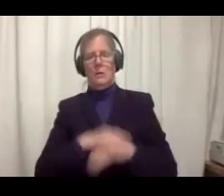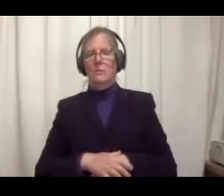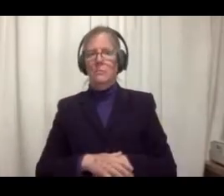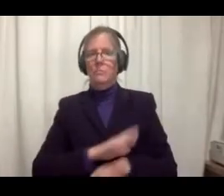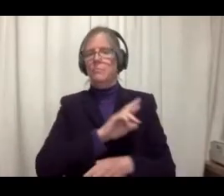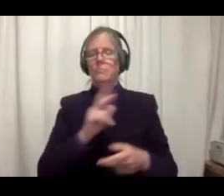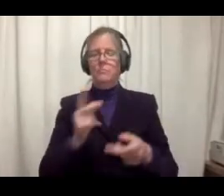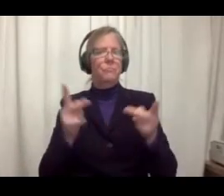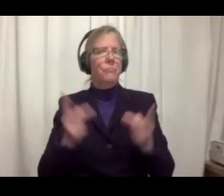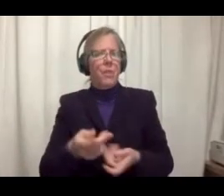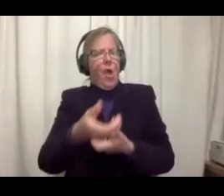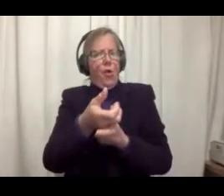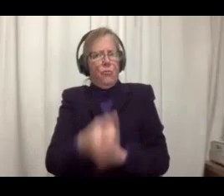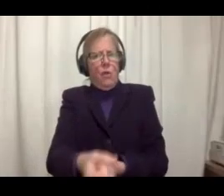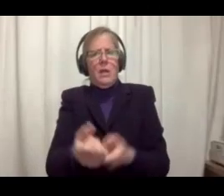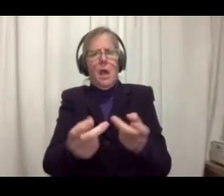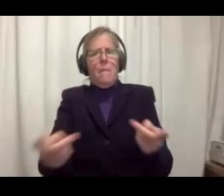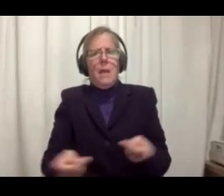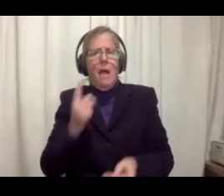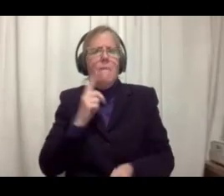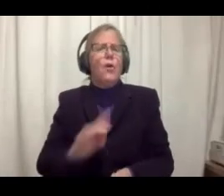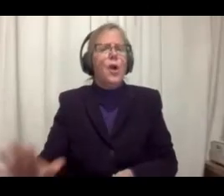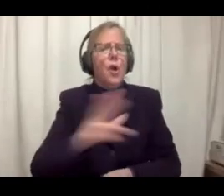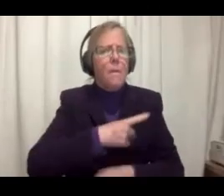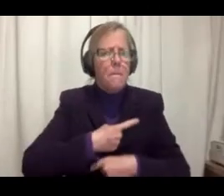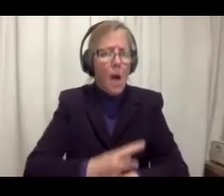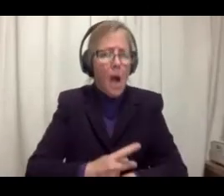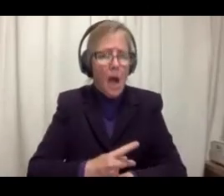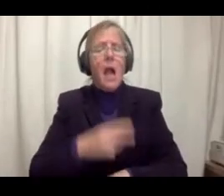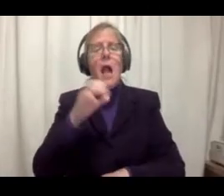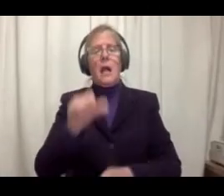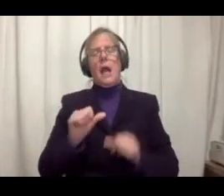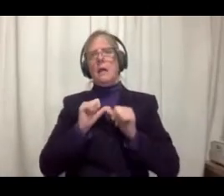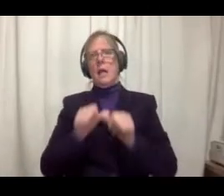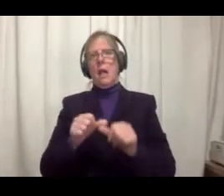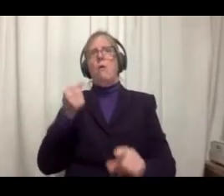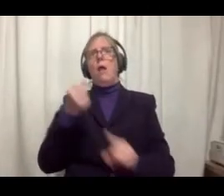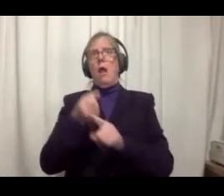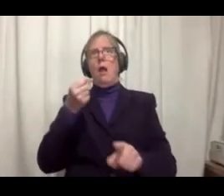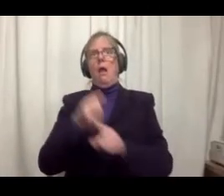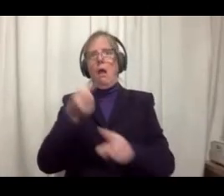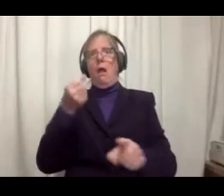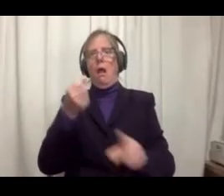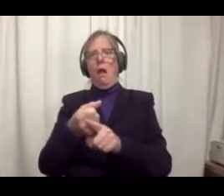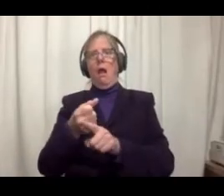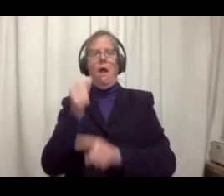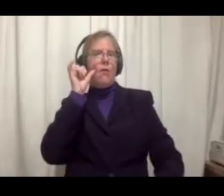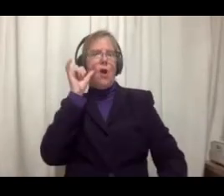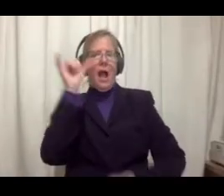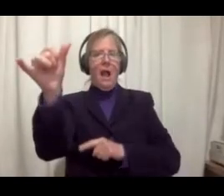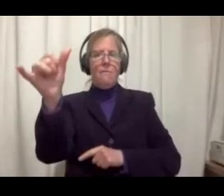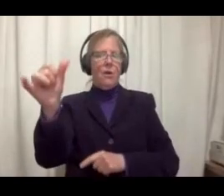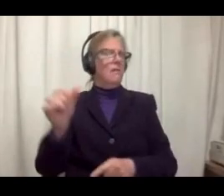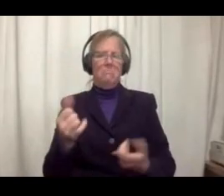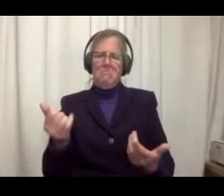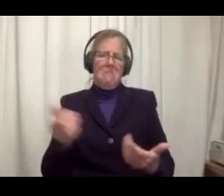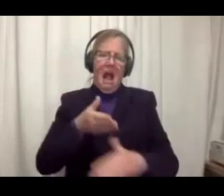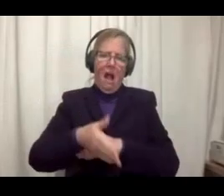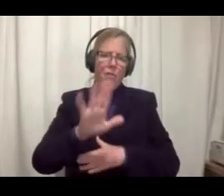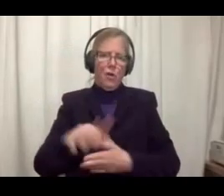products so they can continue making an impact long after your grant ends. That means your